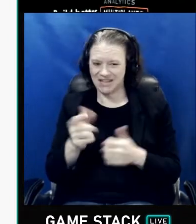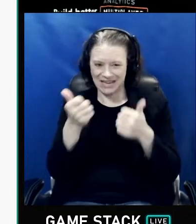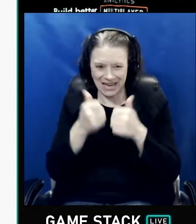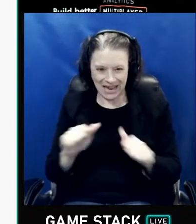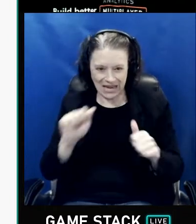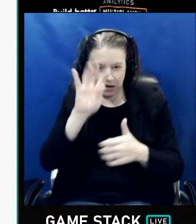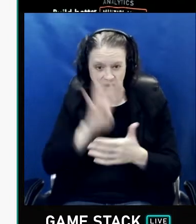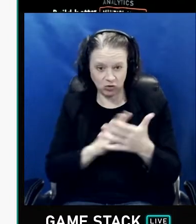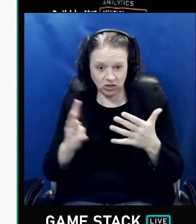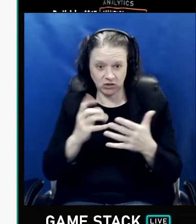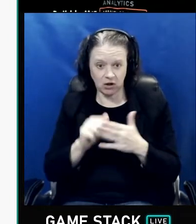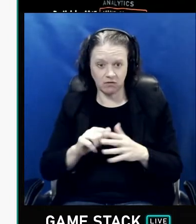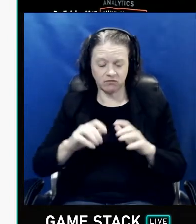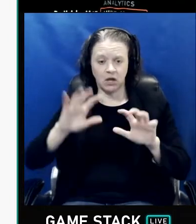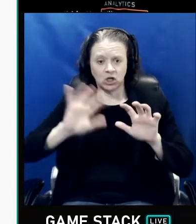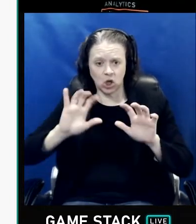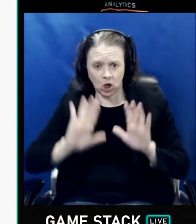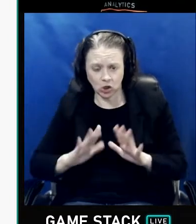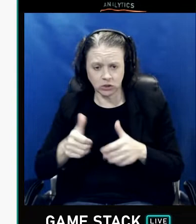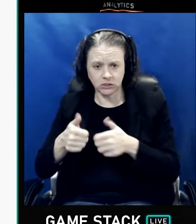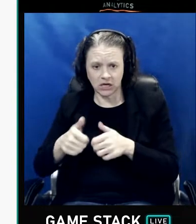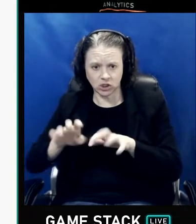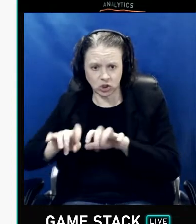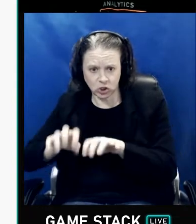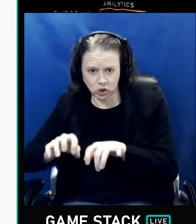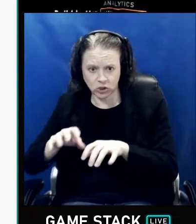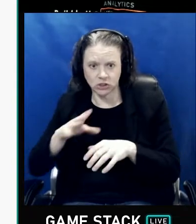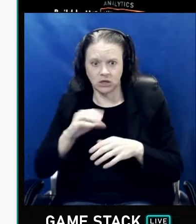texters, and listeners, receivers possible. It's completely within your control.